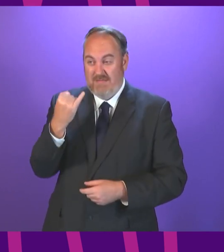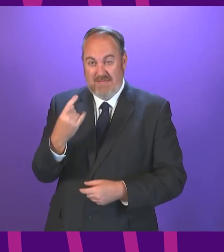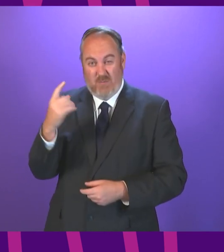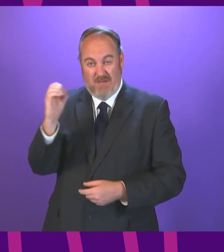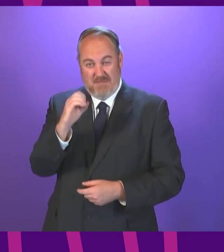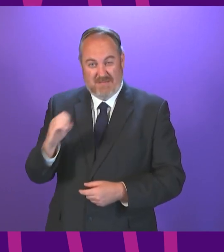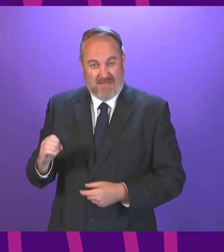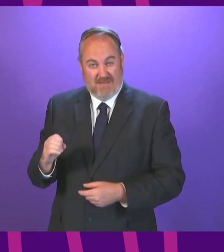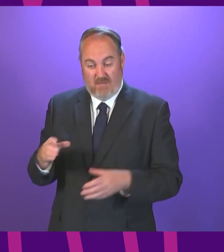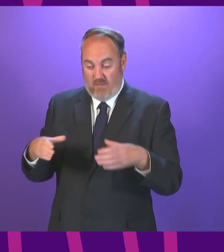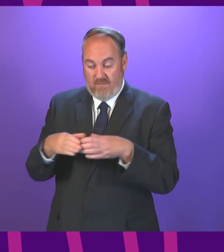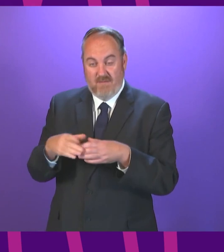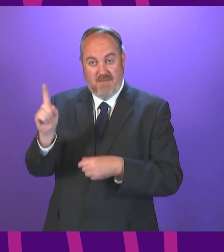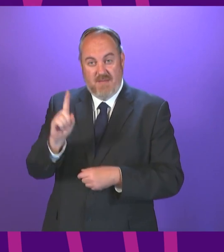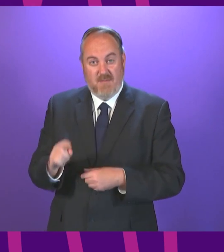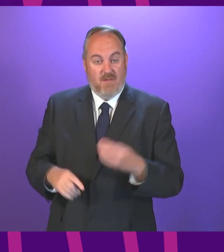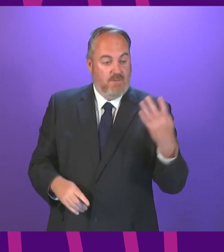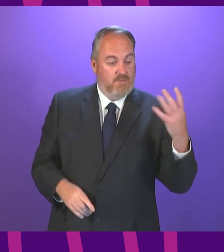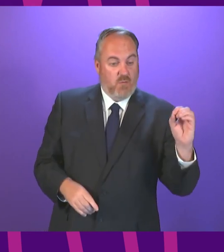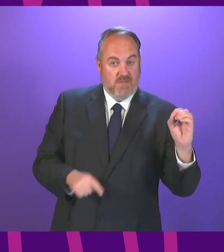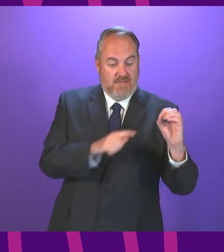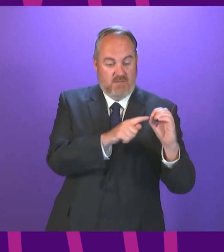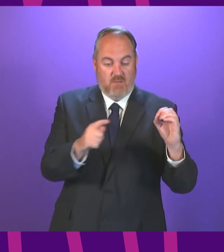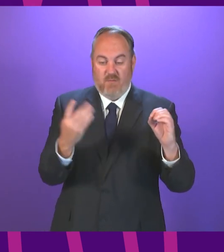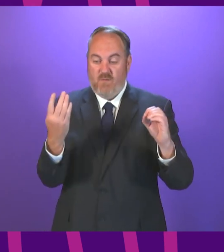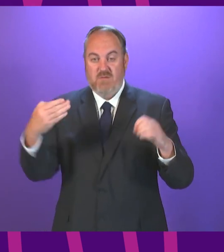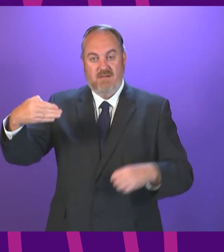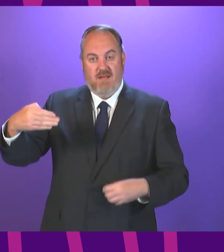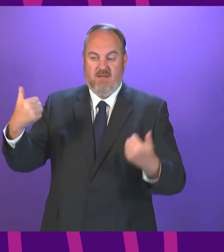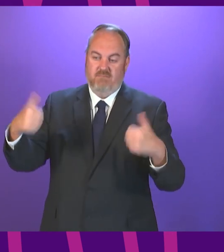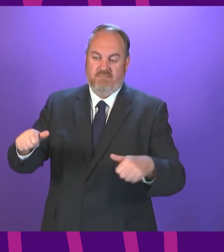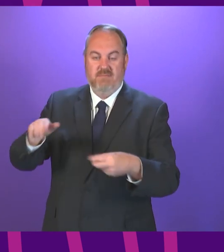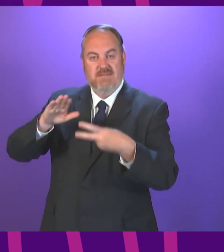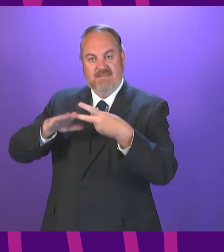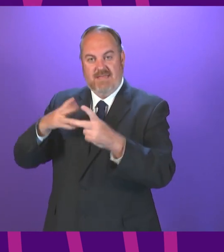per cent in 40 to 49-year-olds. Second dose appointments are being scheduled for eight